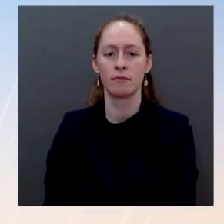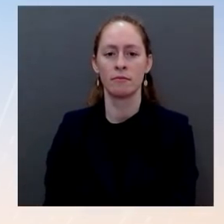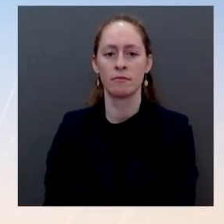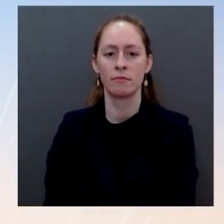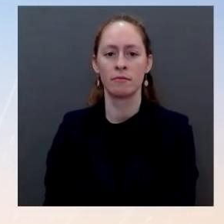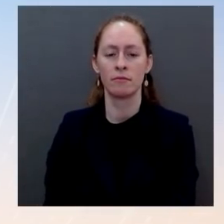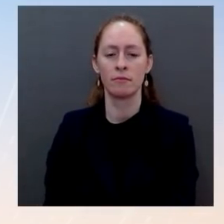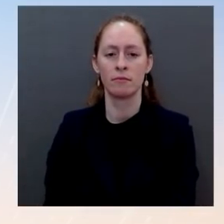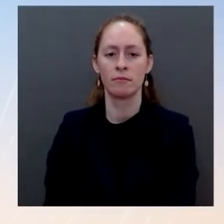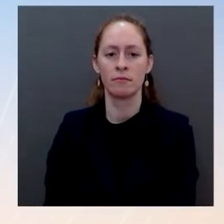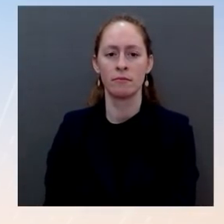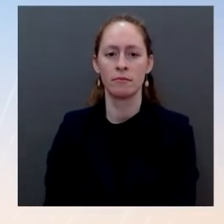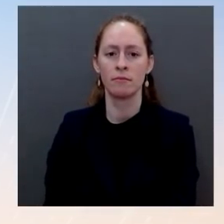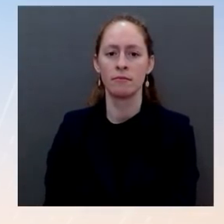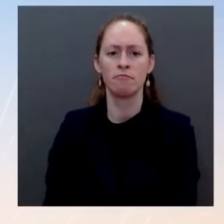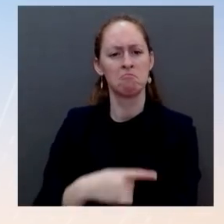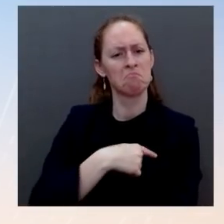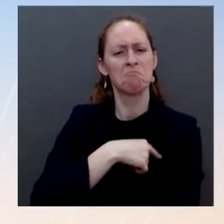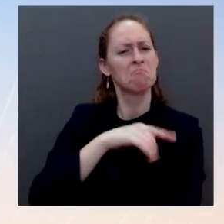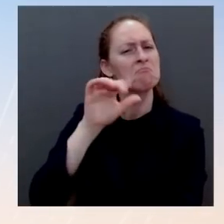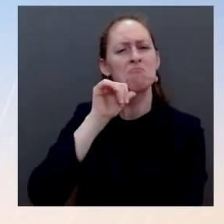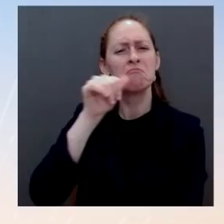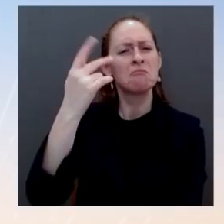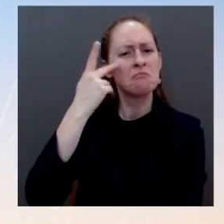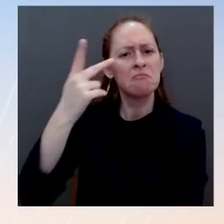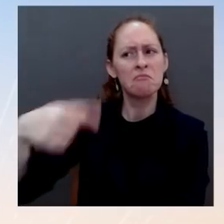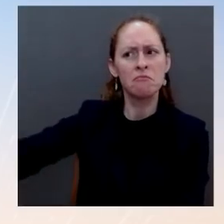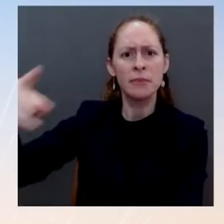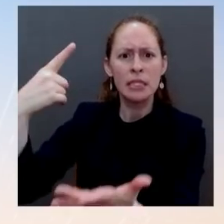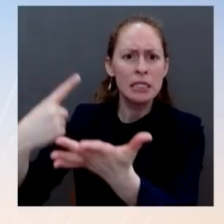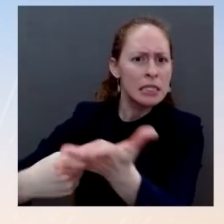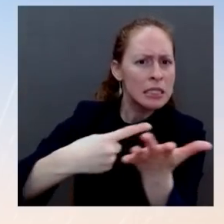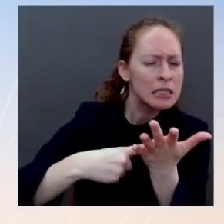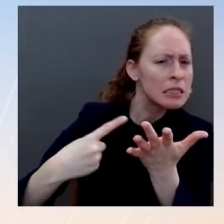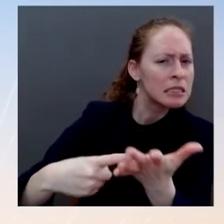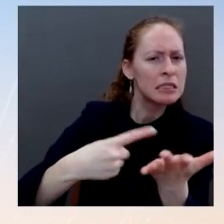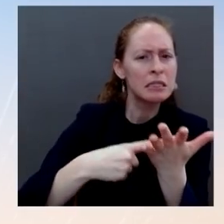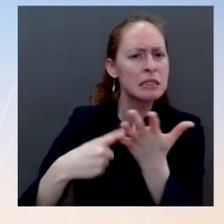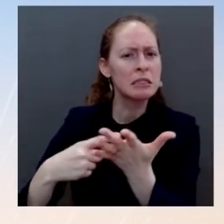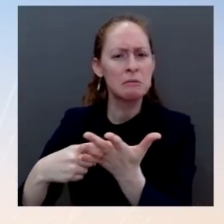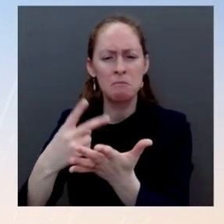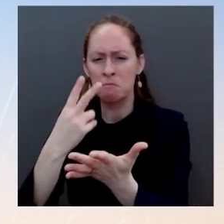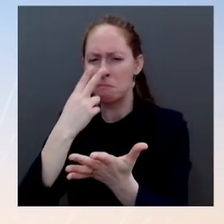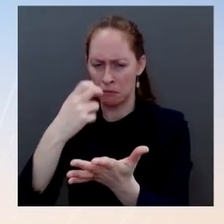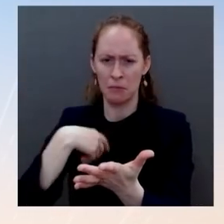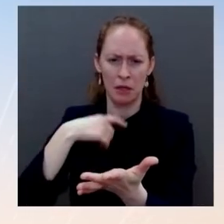if they think that is a relevant argument. The Press: They pointed me to you, so -- Ms. Psaki: Okay. I have not heard that argument here. Go ahead.